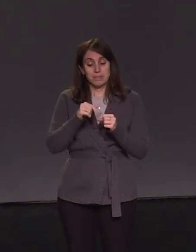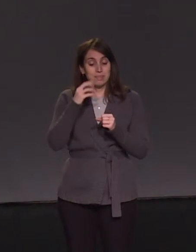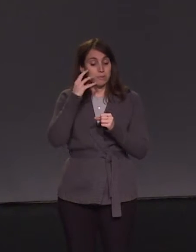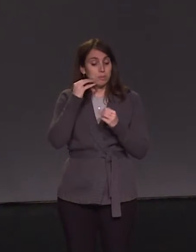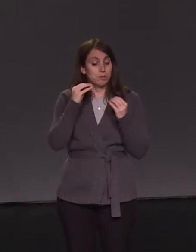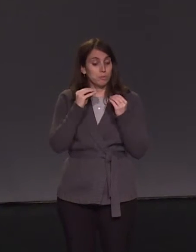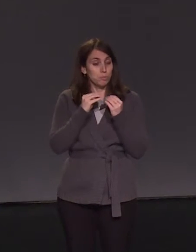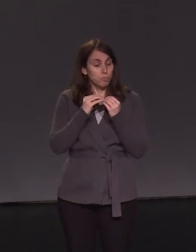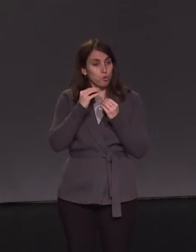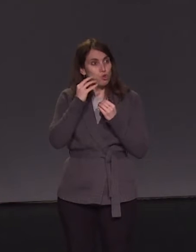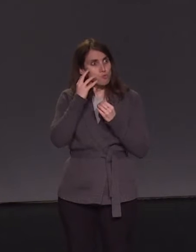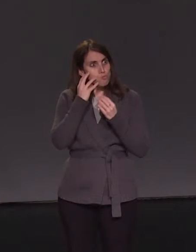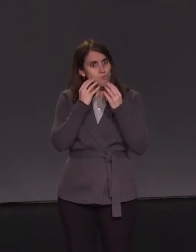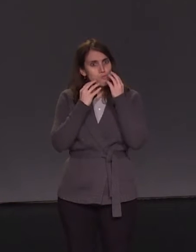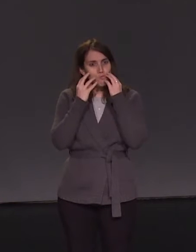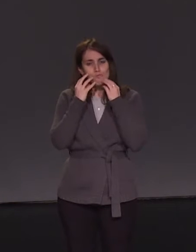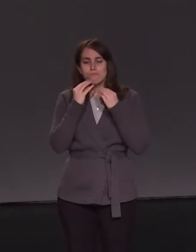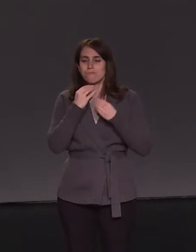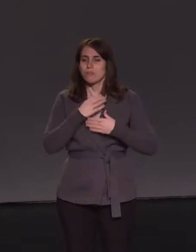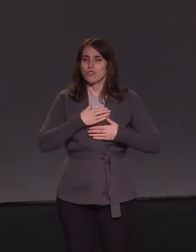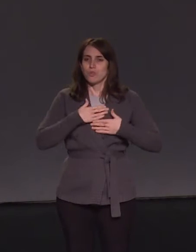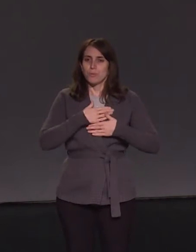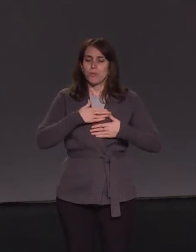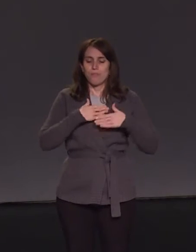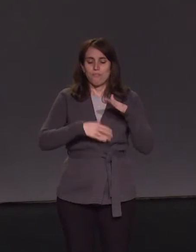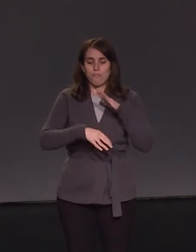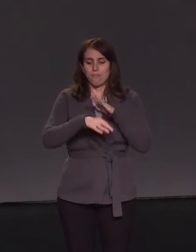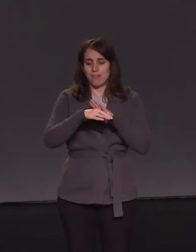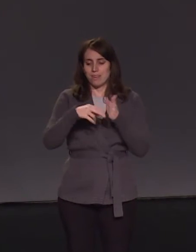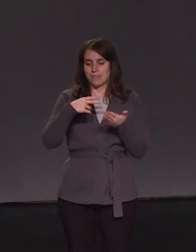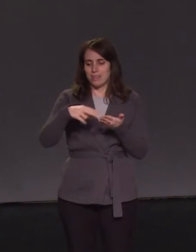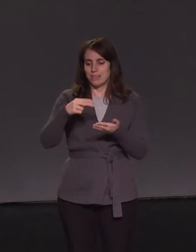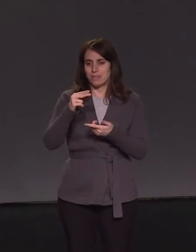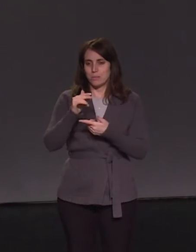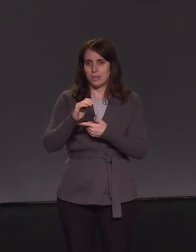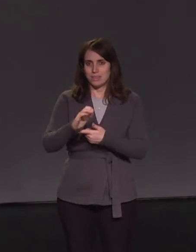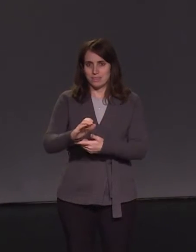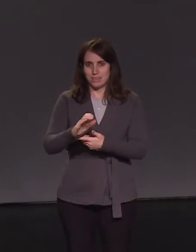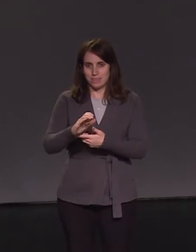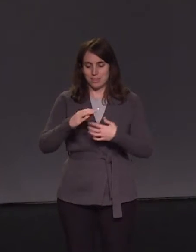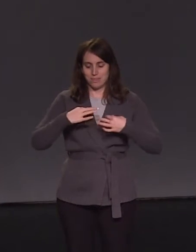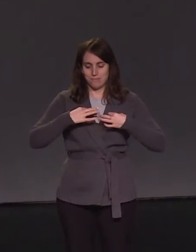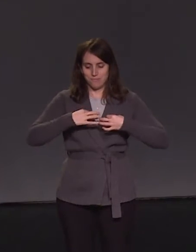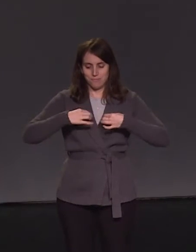find a Dance/NYC staff member in the black ‘I am a New Yorker for dance’ T-shirts.